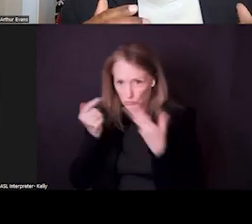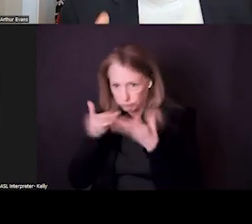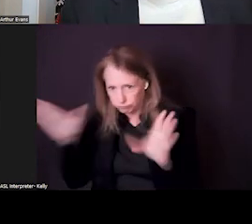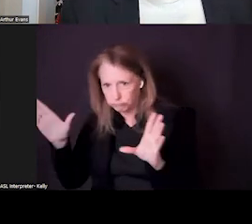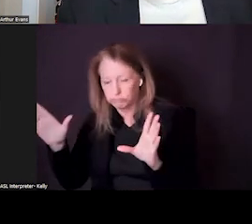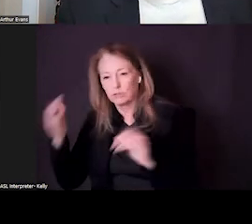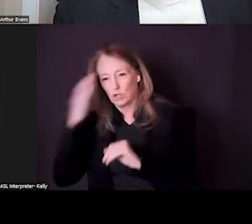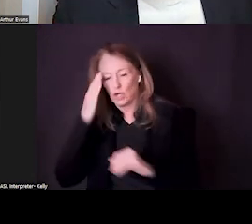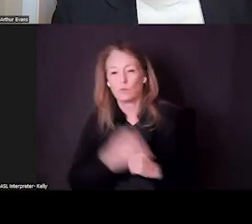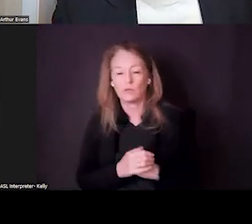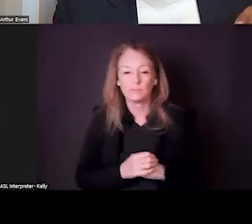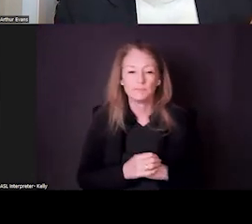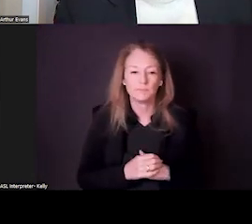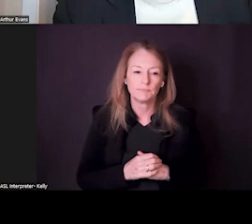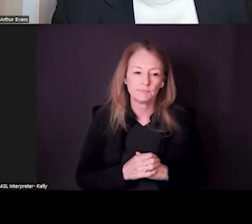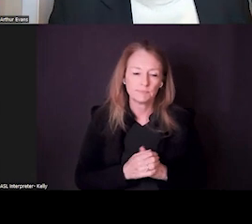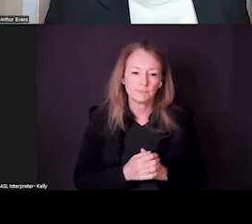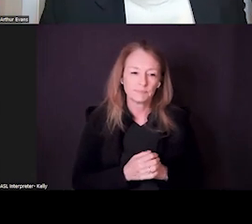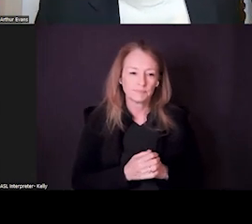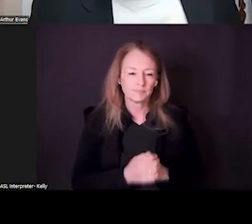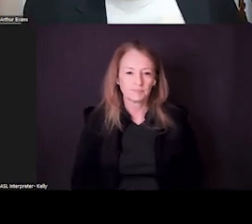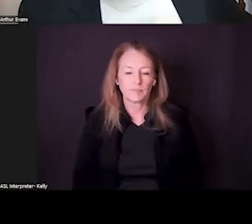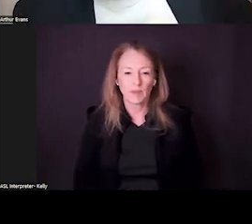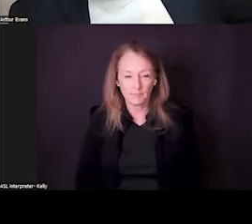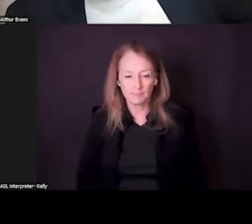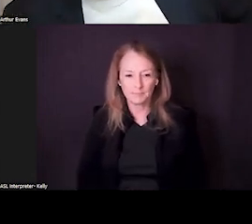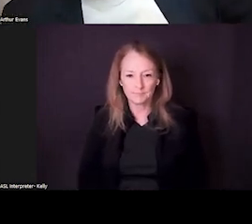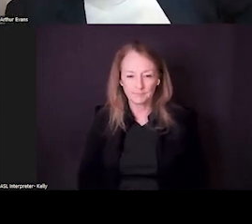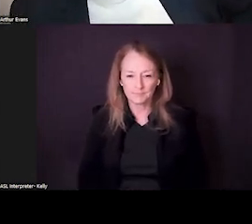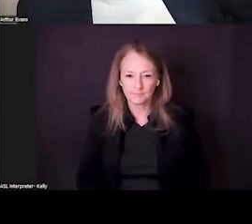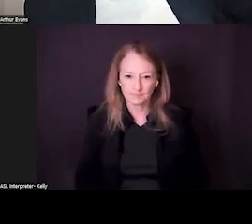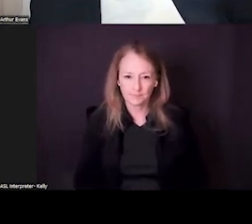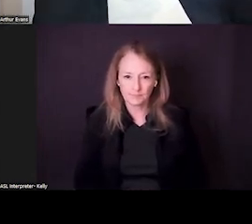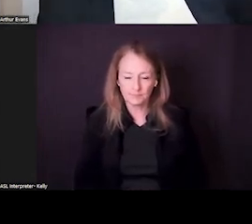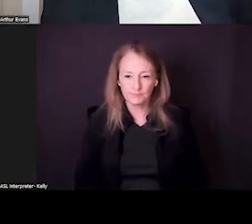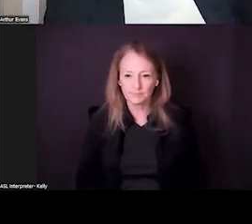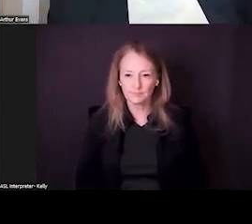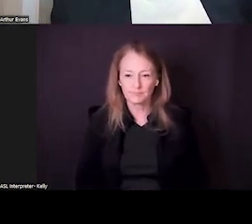KNOW THAT THOSE THINGS HAVE MORE EFFECTIVE CARE.